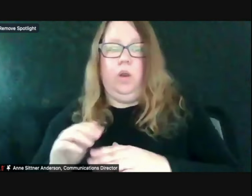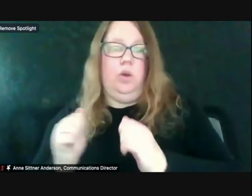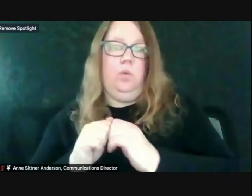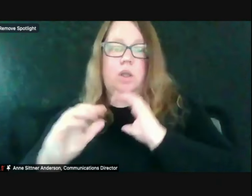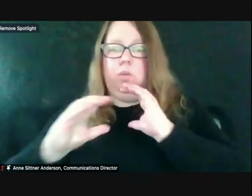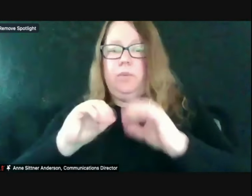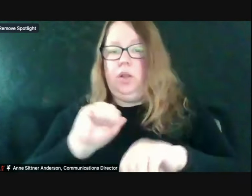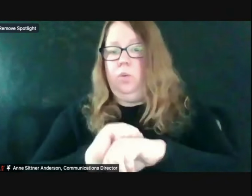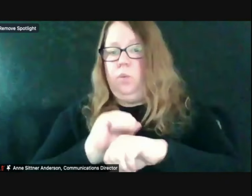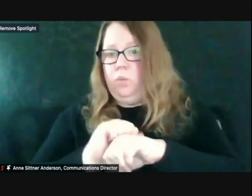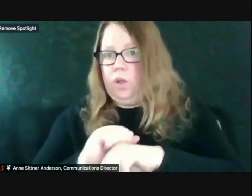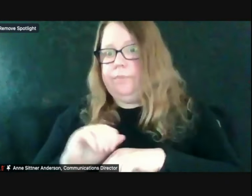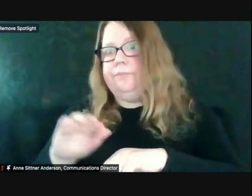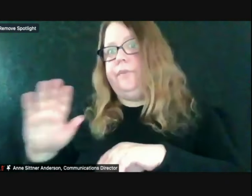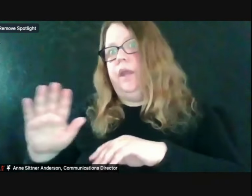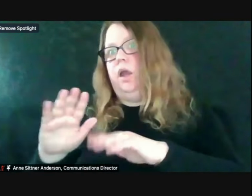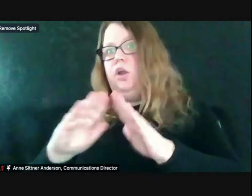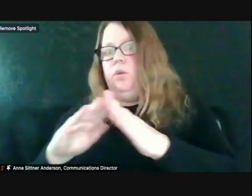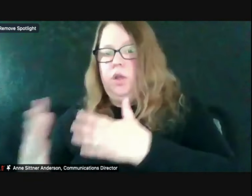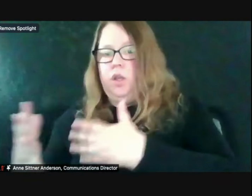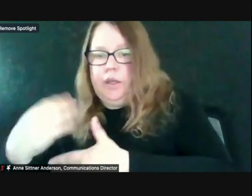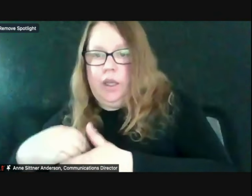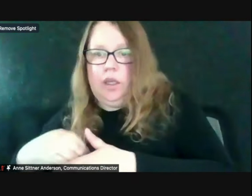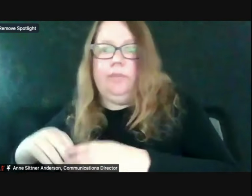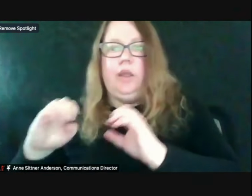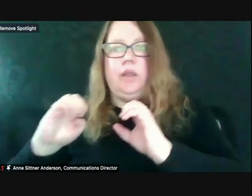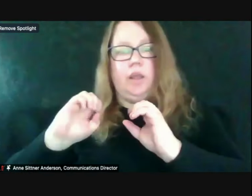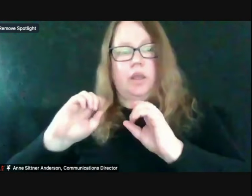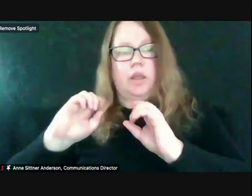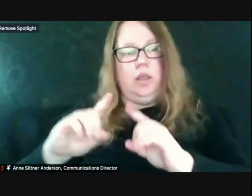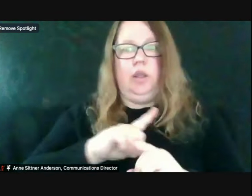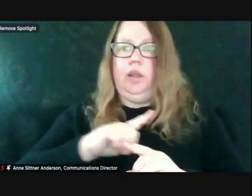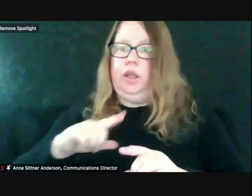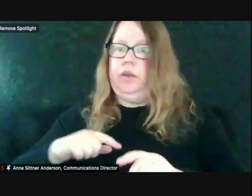communications work for their engagement, education, and